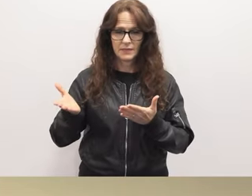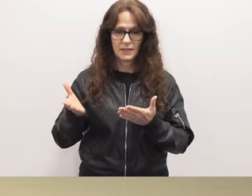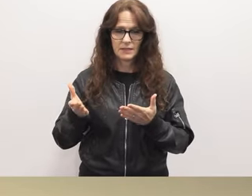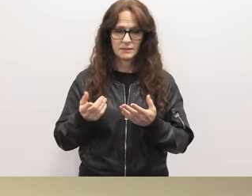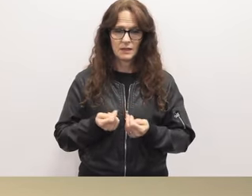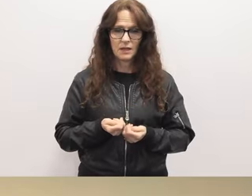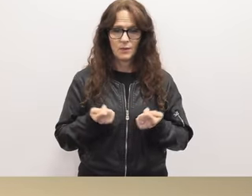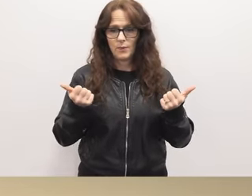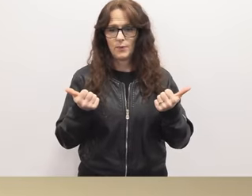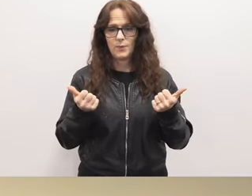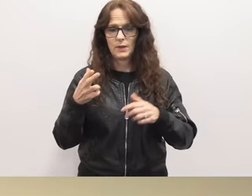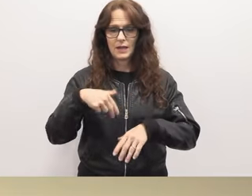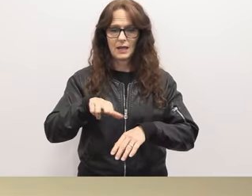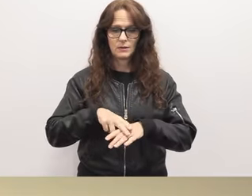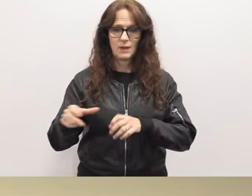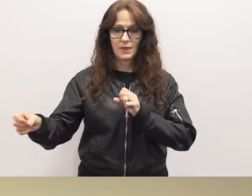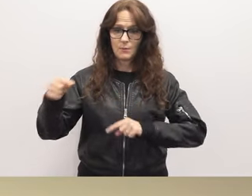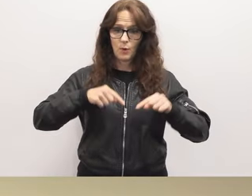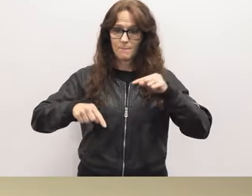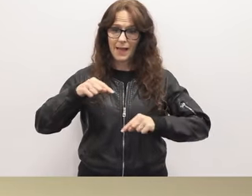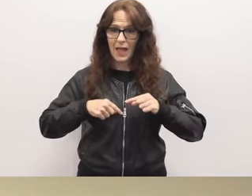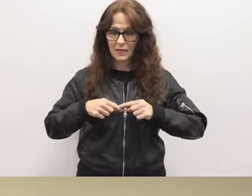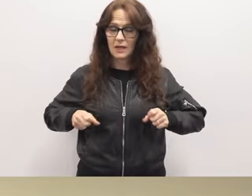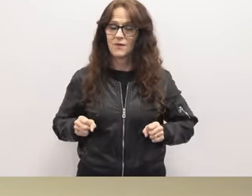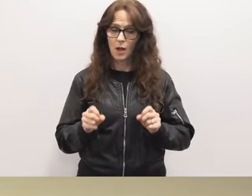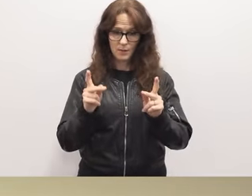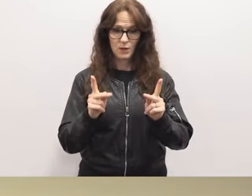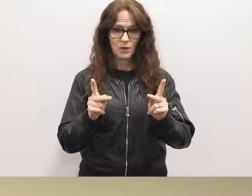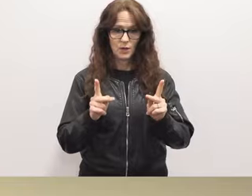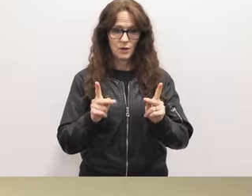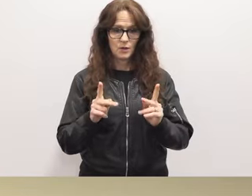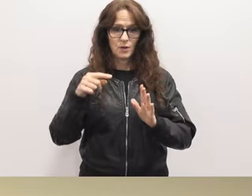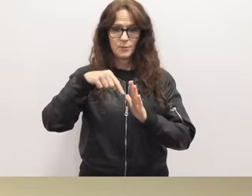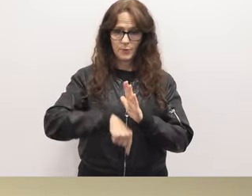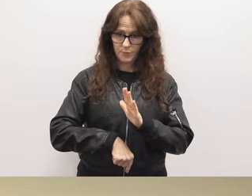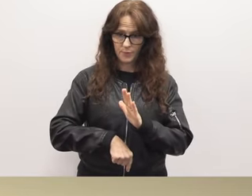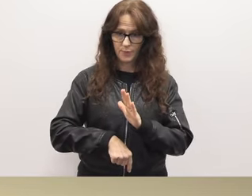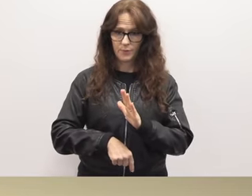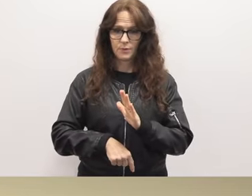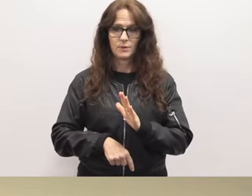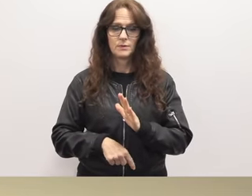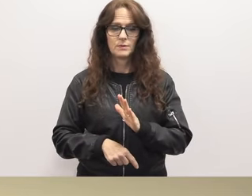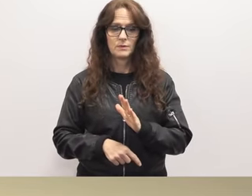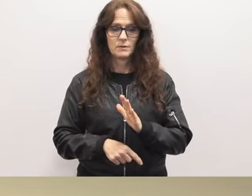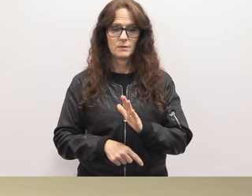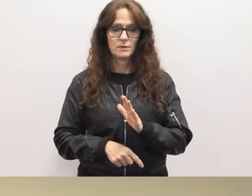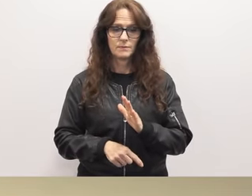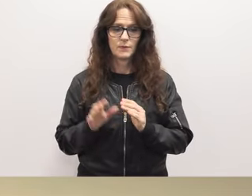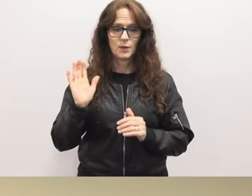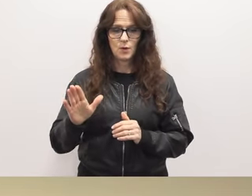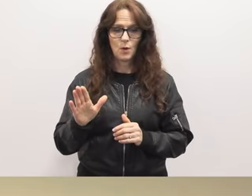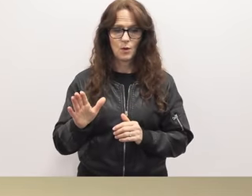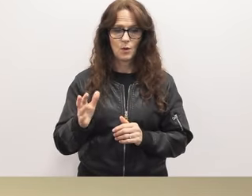And then we'll come back and everybody will have opportunity to do a deep dive into your rationale